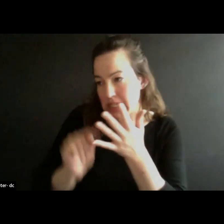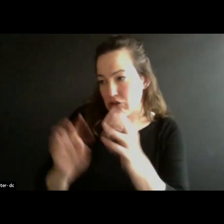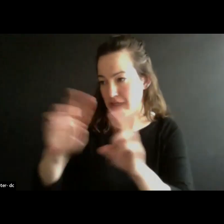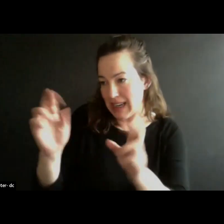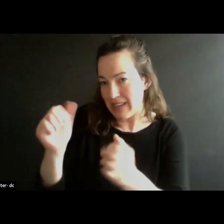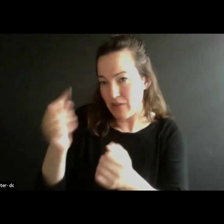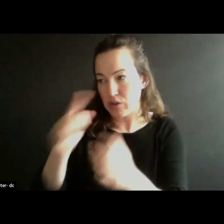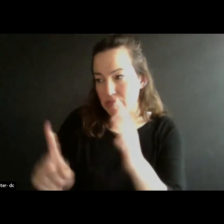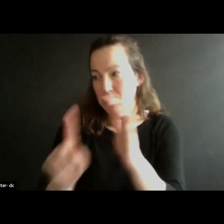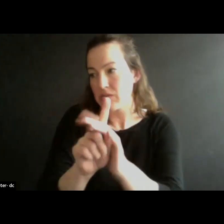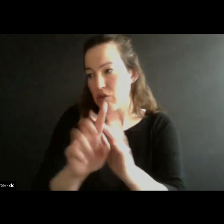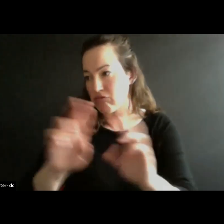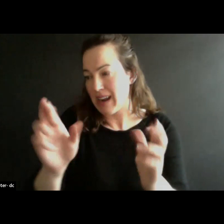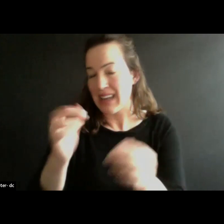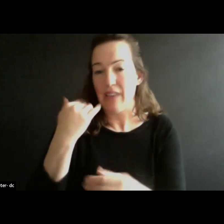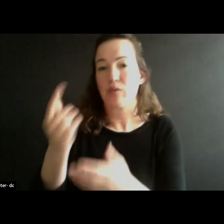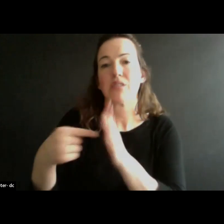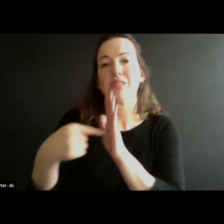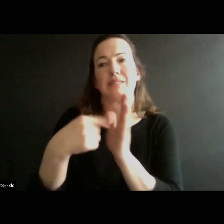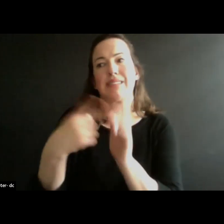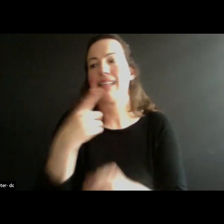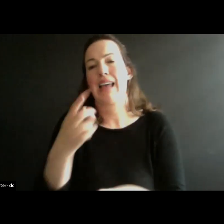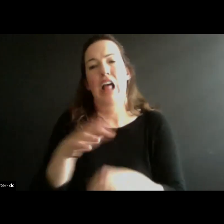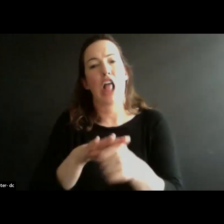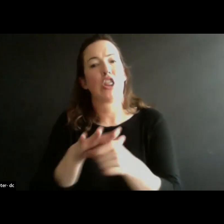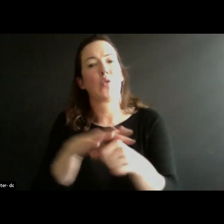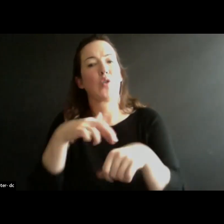If we are directing them to say a local resource for other digital skills, training that maybe